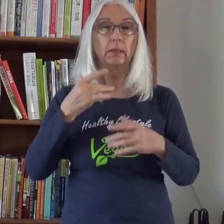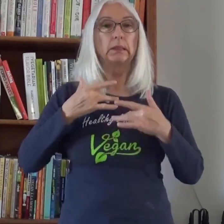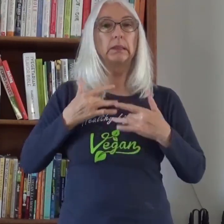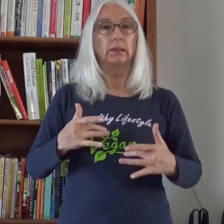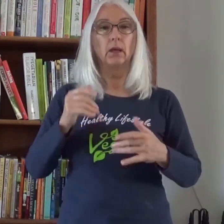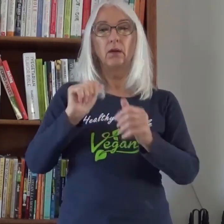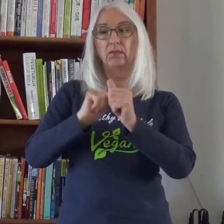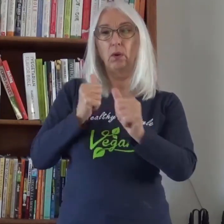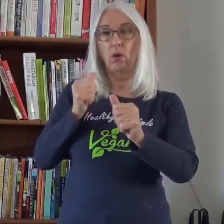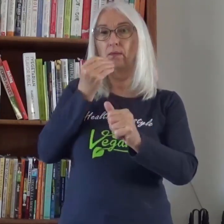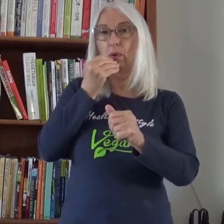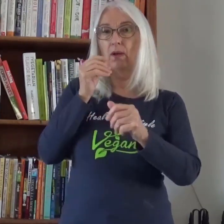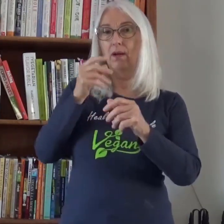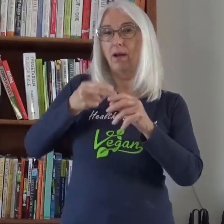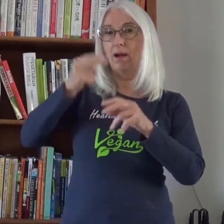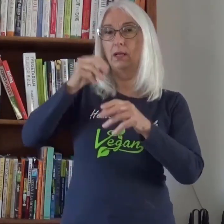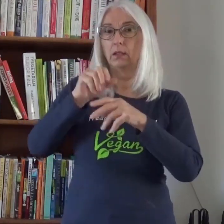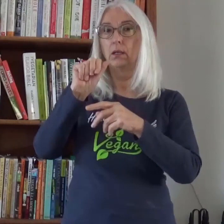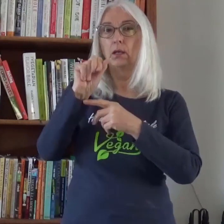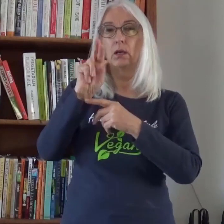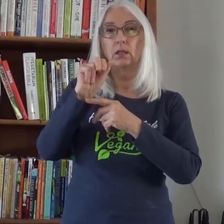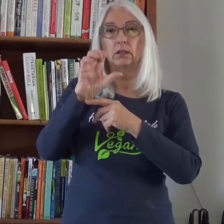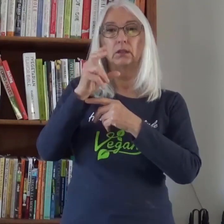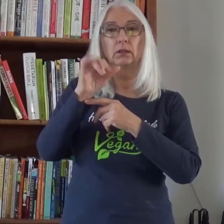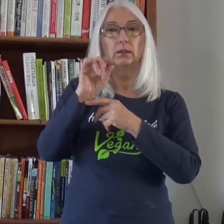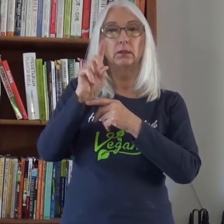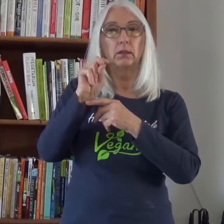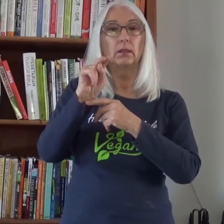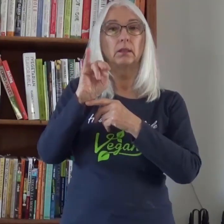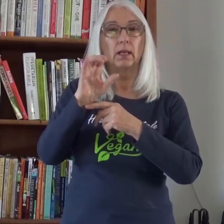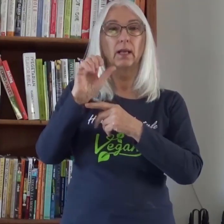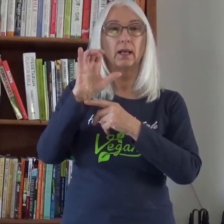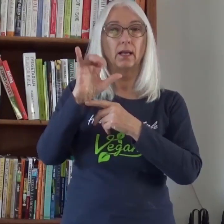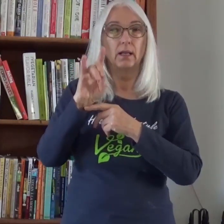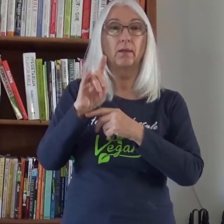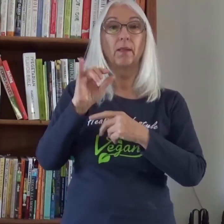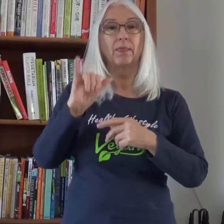tend to avoid foods high in arachidonic acid.